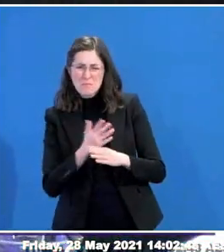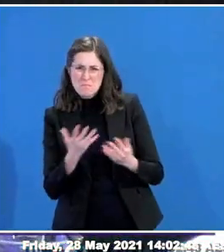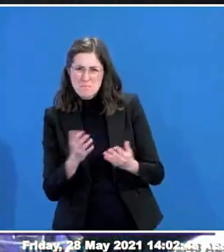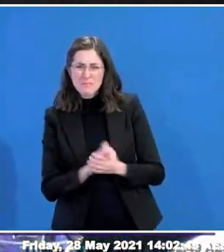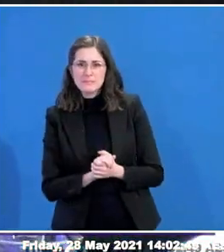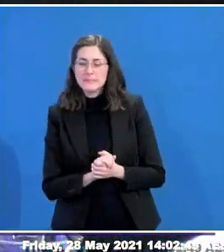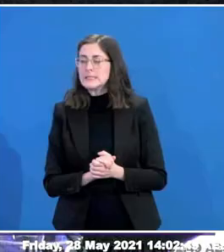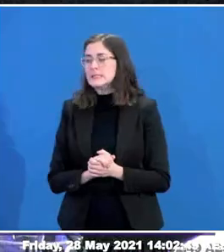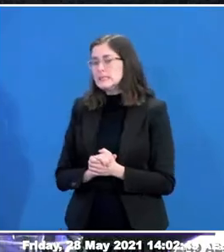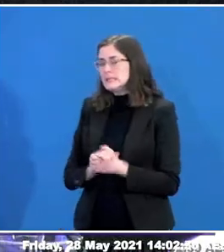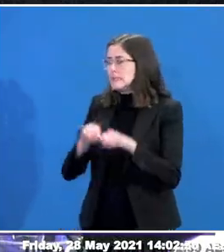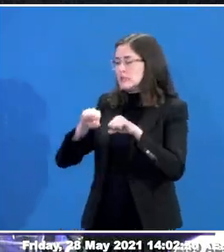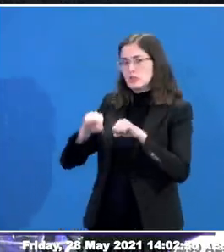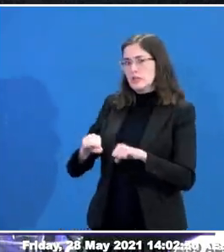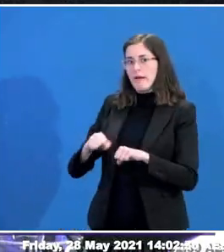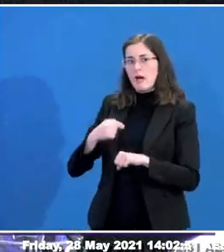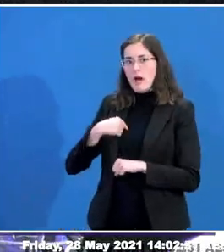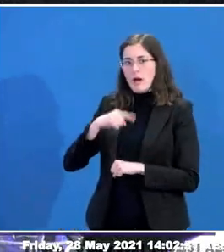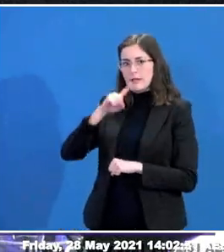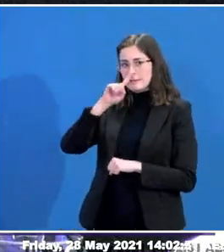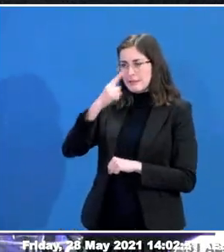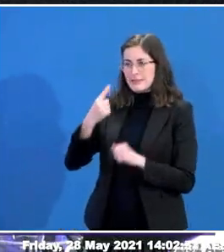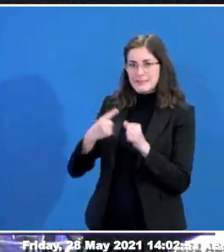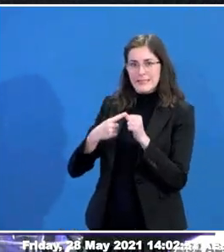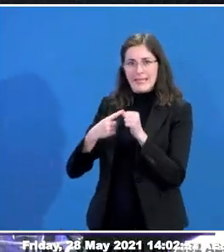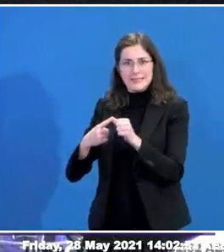MR McNAUGHTON: Chair, I'm not going to speculate around the veracity or value